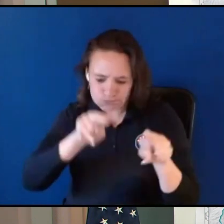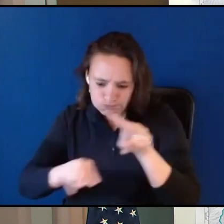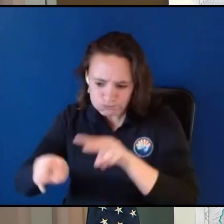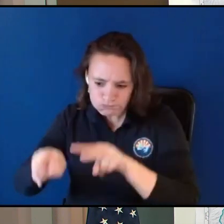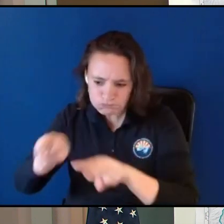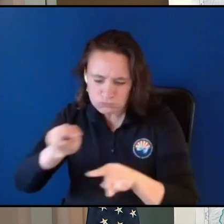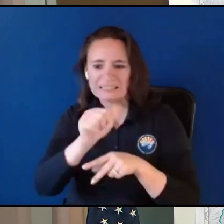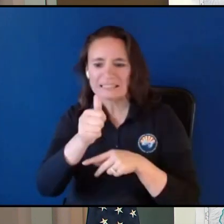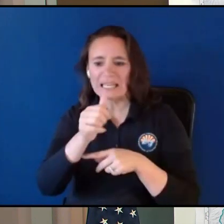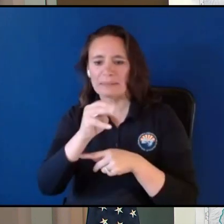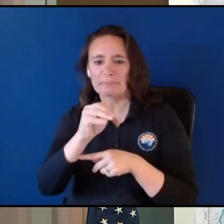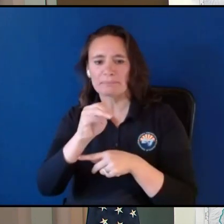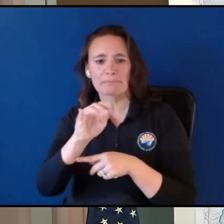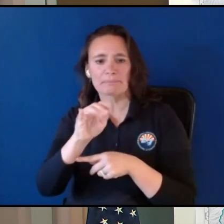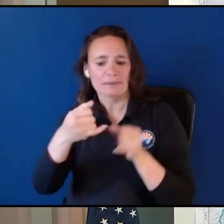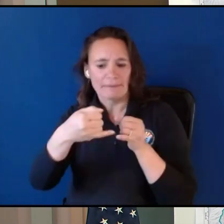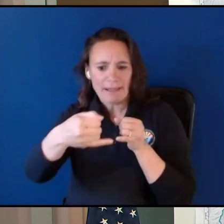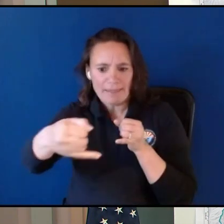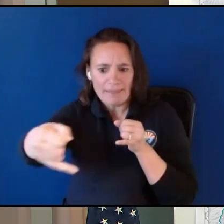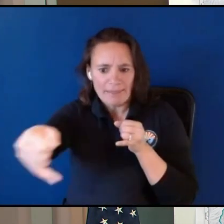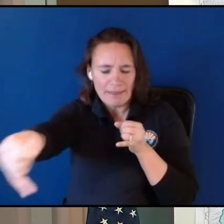it's going to be a big project. So, we want to make sure that